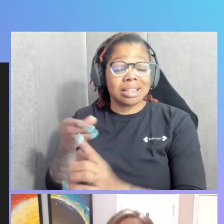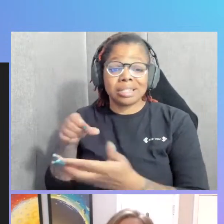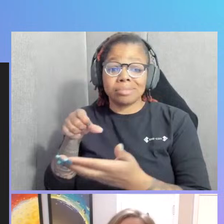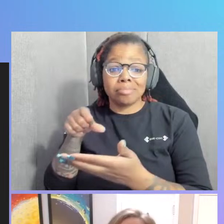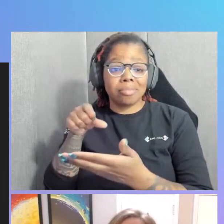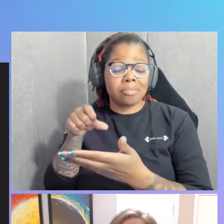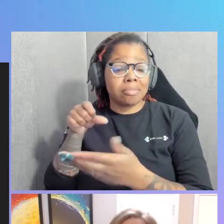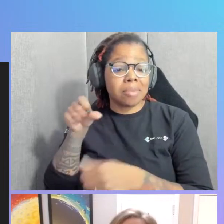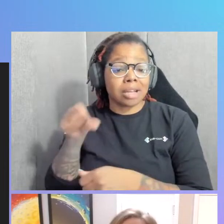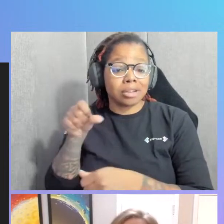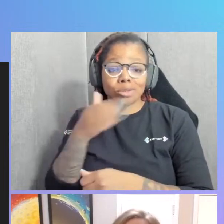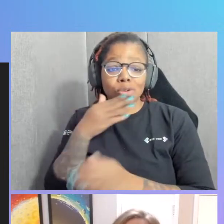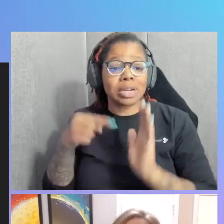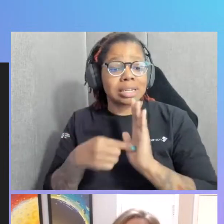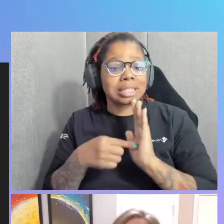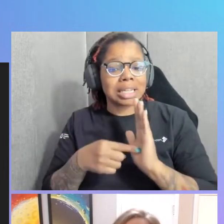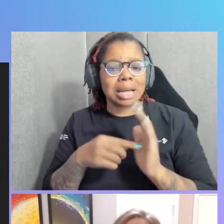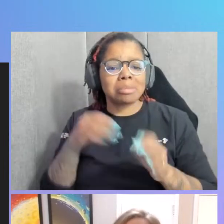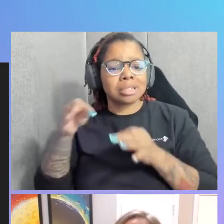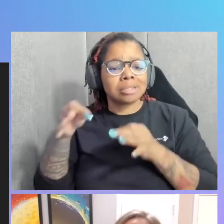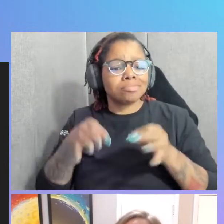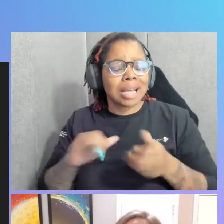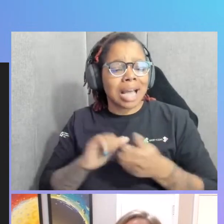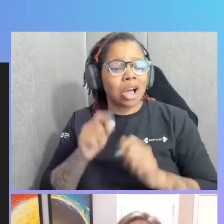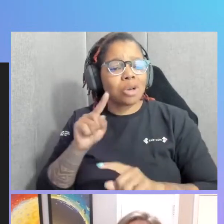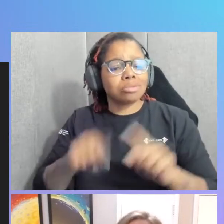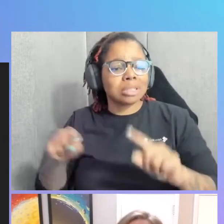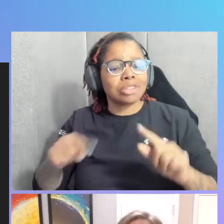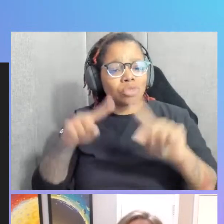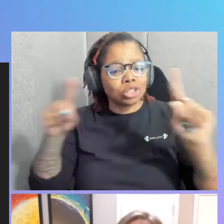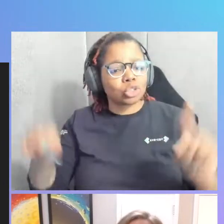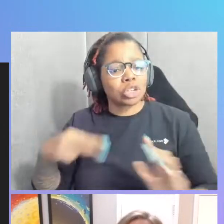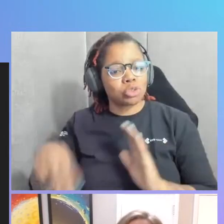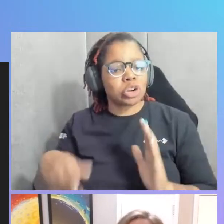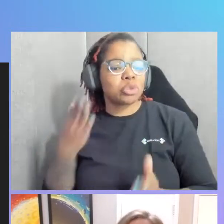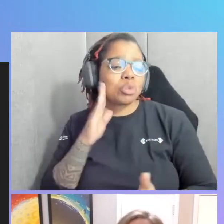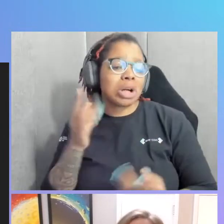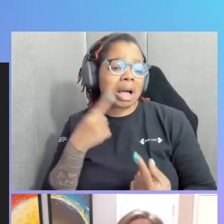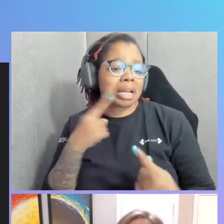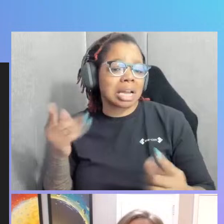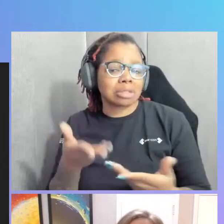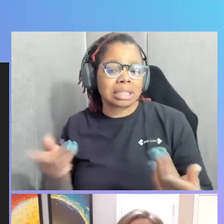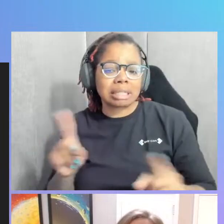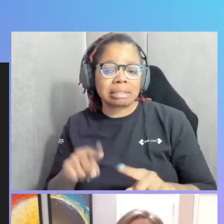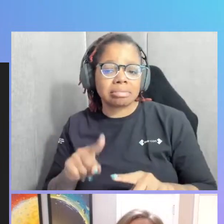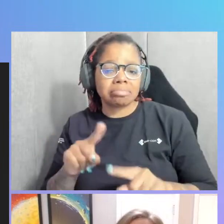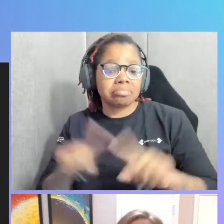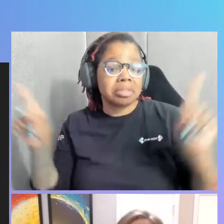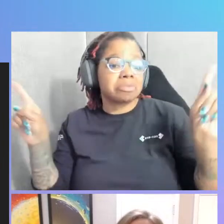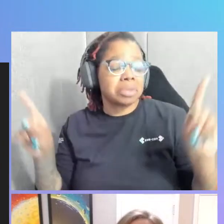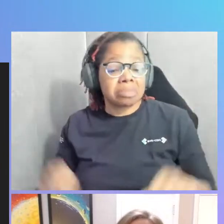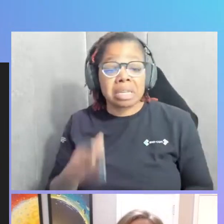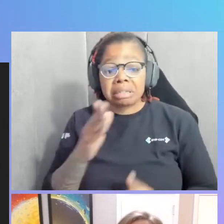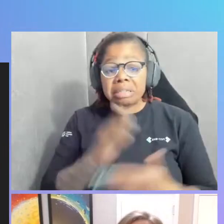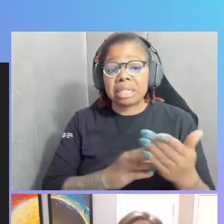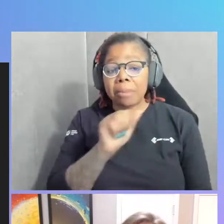how different screen readers may announce things. A little bit differently. Some attributes